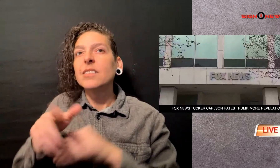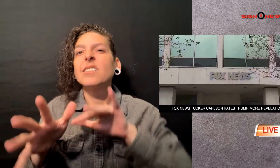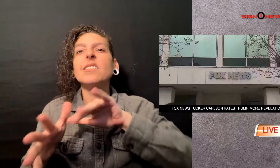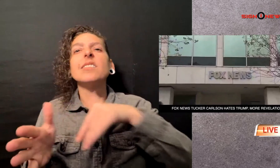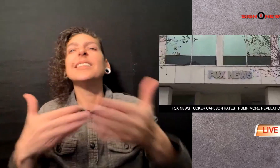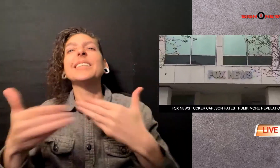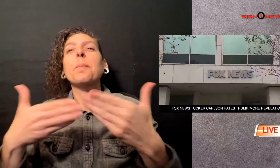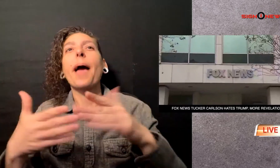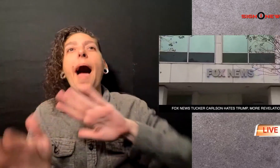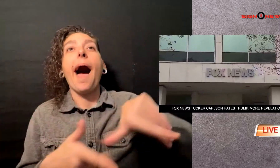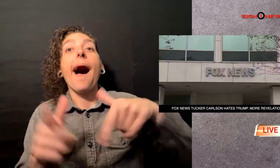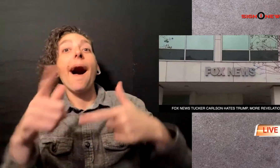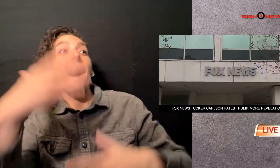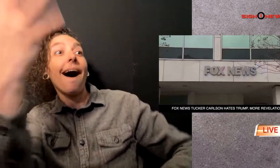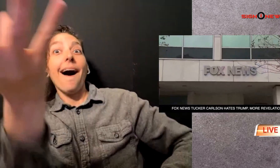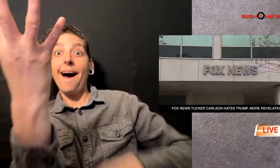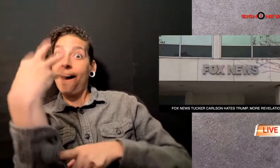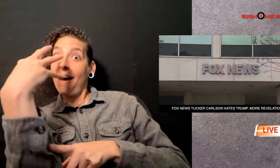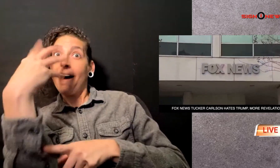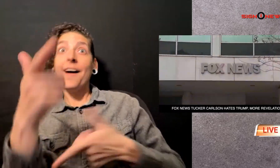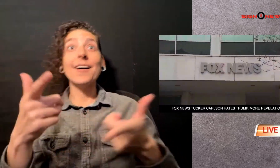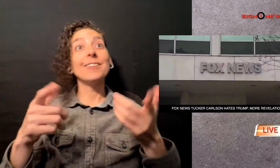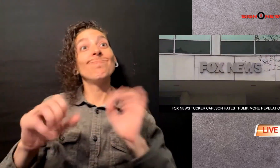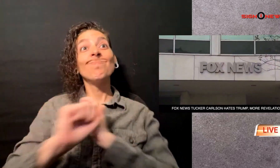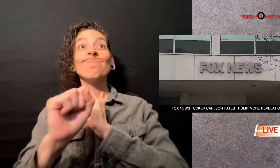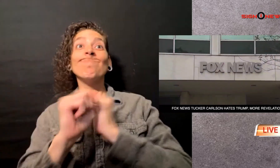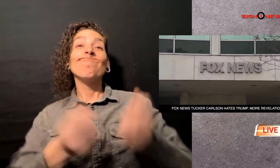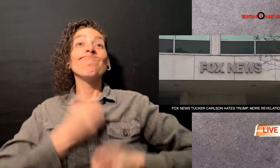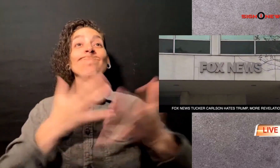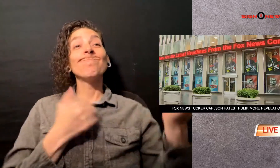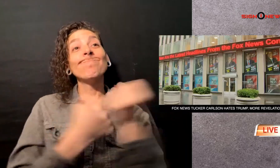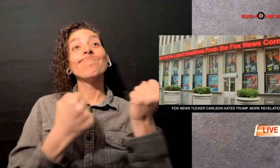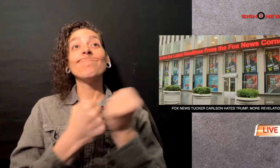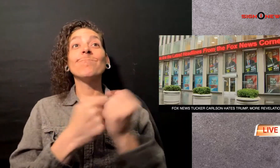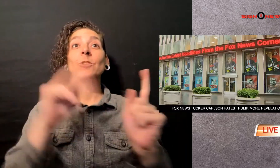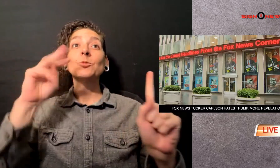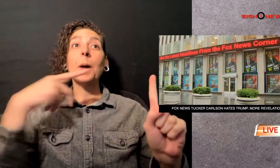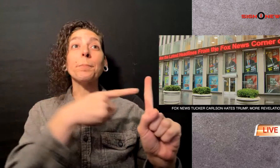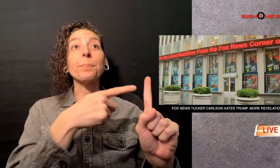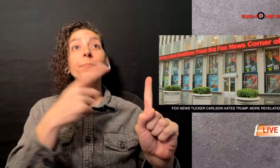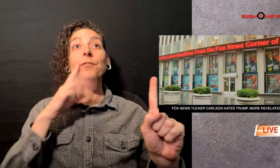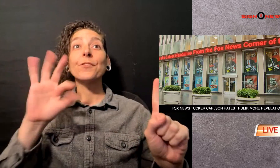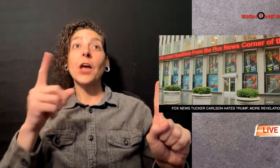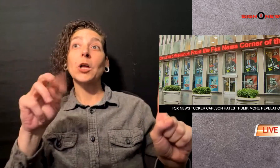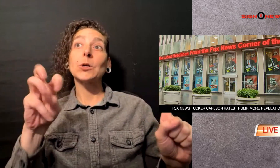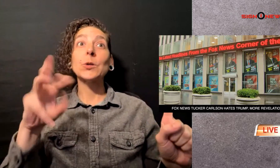despite regularly expressing support for him on his Fox News prime time